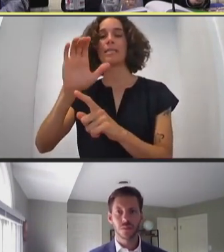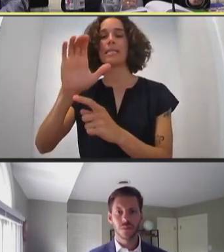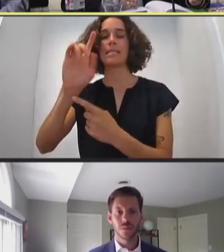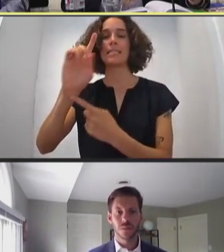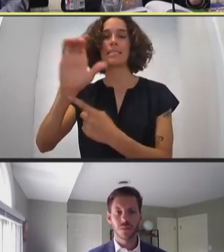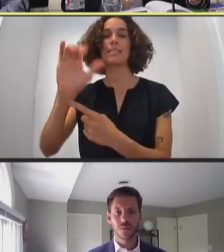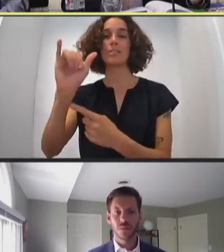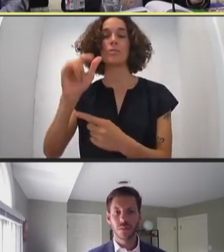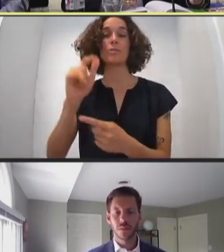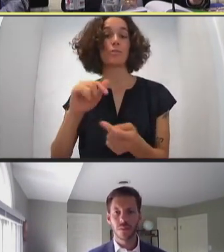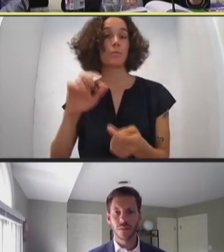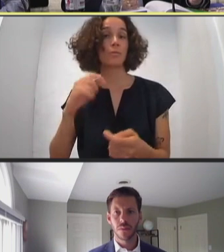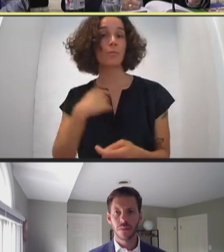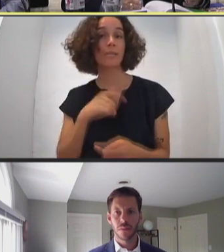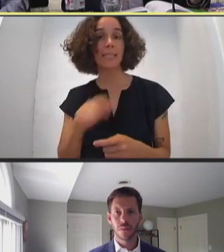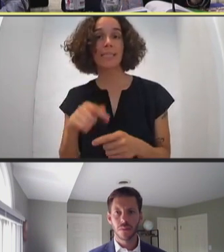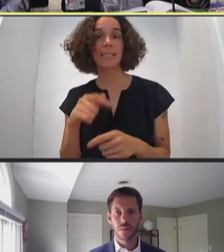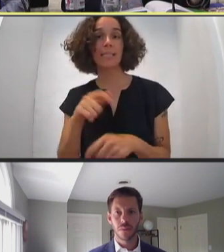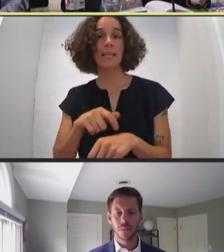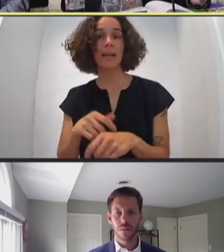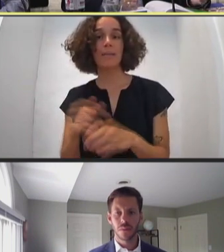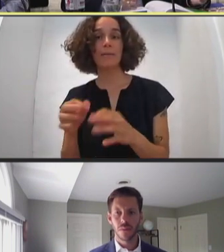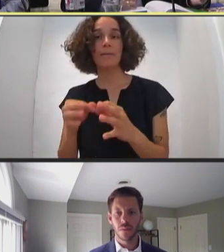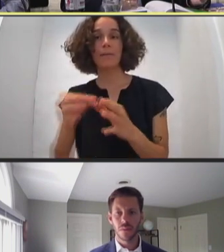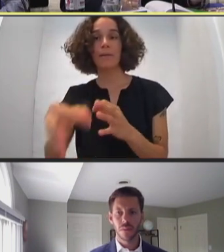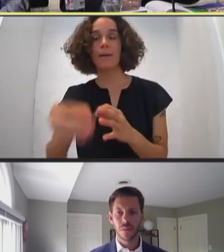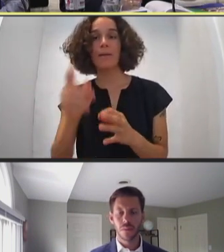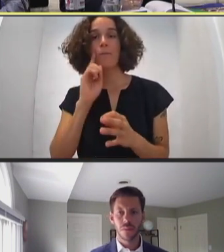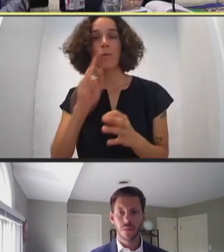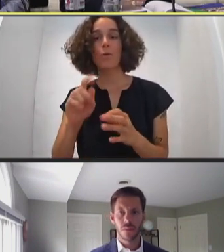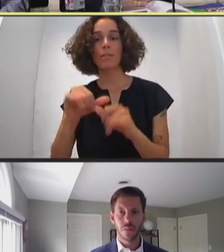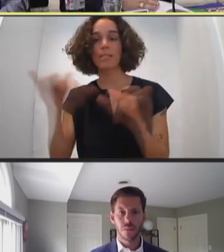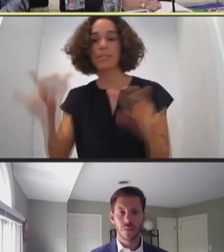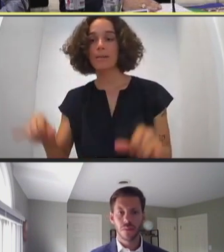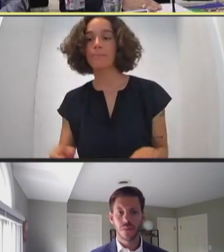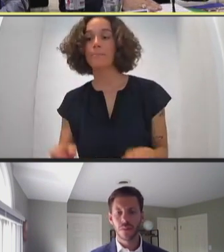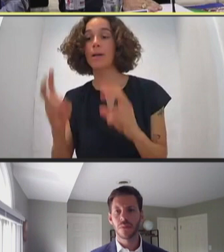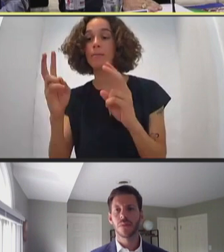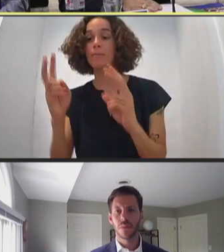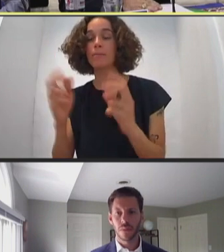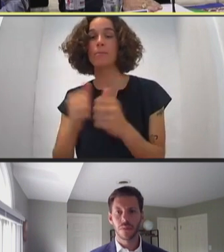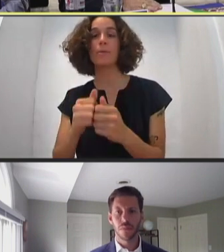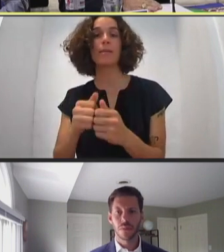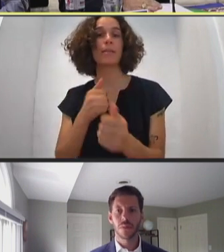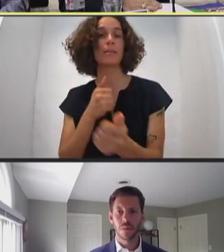allow the system to put in place until we could get some changes to the regulation